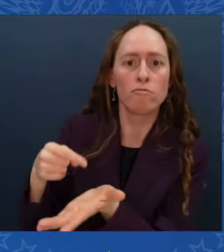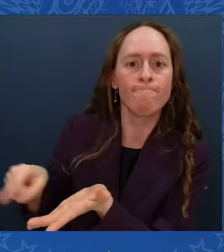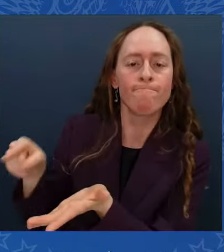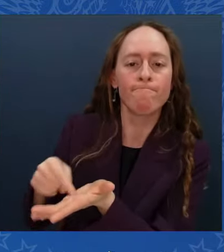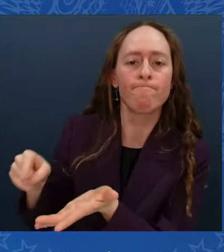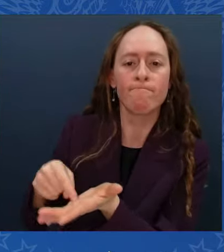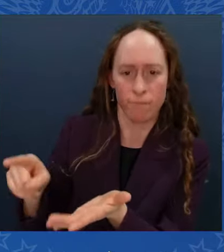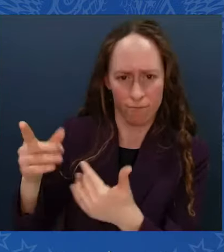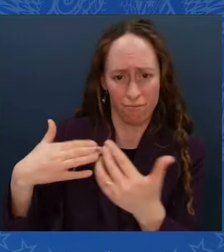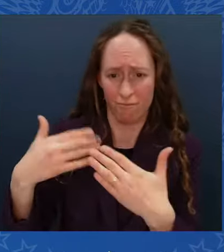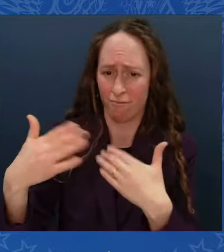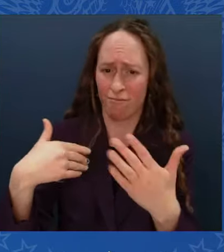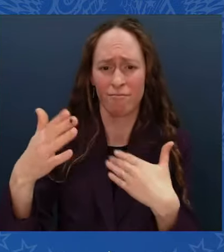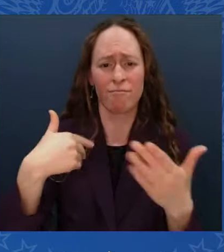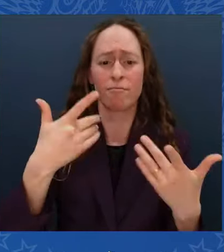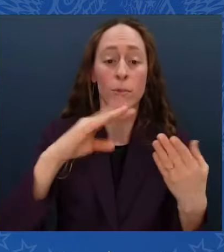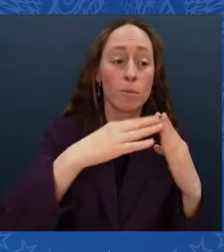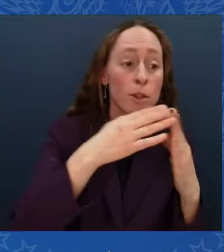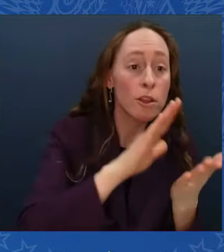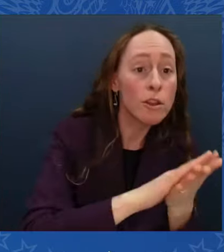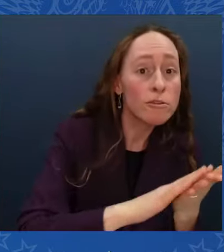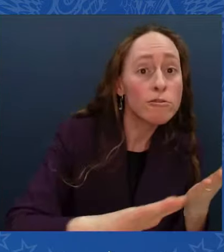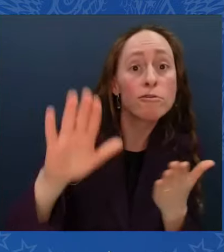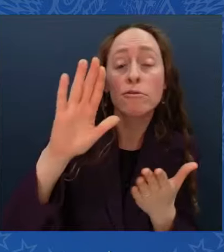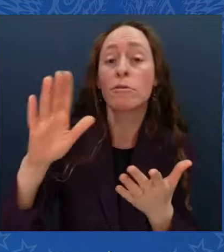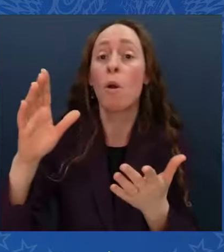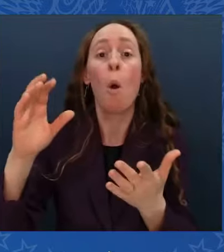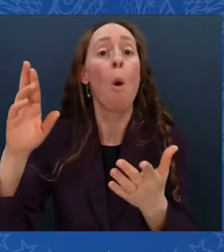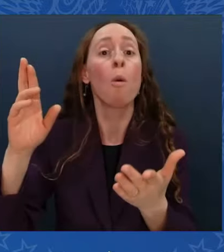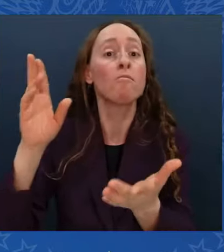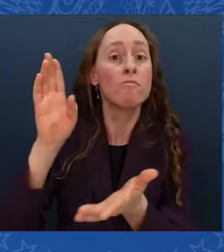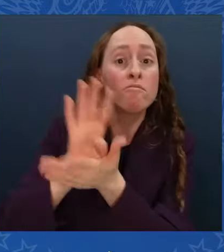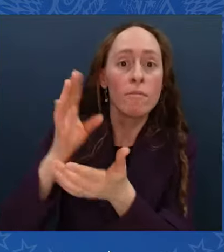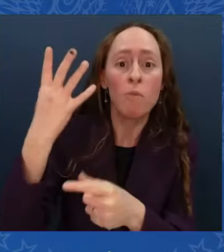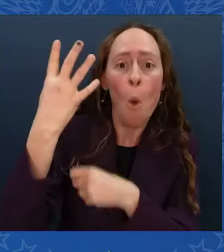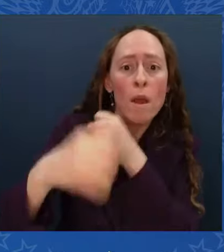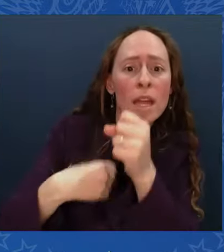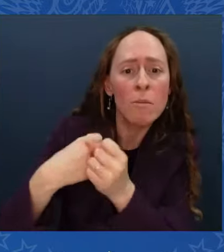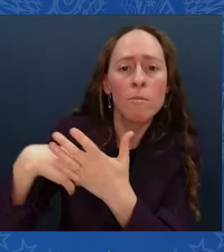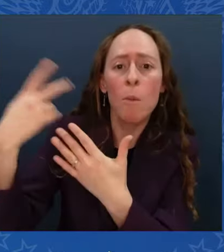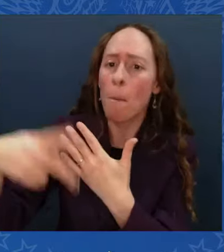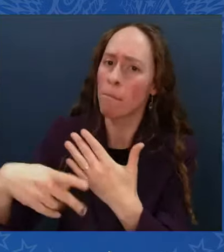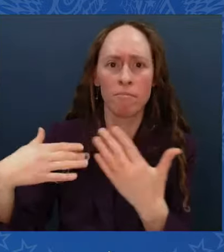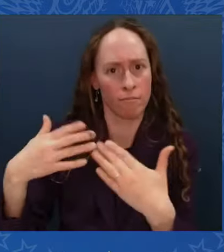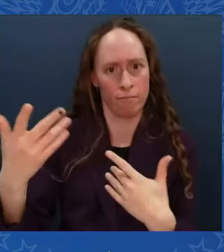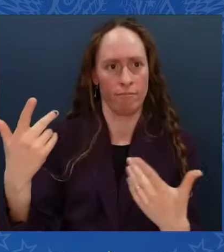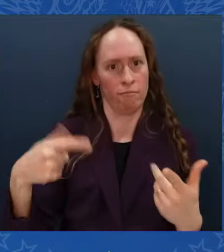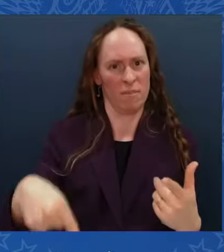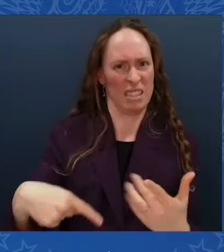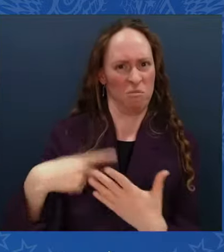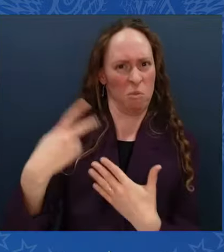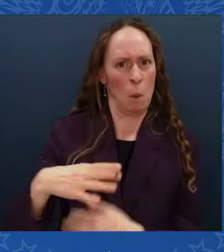to repay those loans starting in July. And that's income after you pay the ne- for necessities like food and housing.